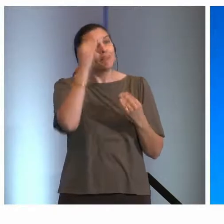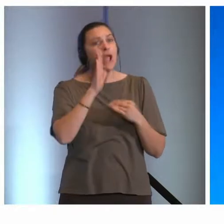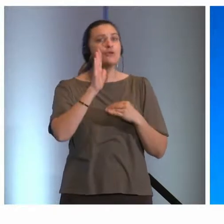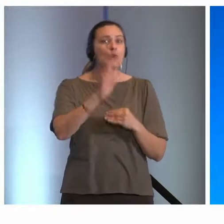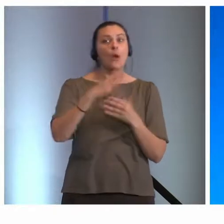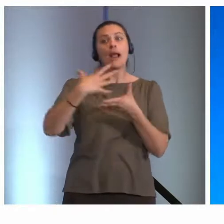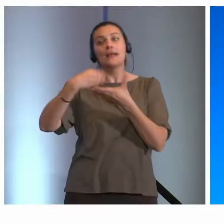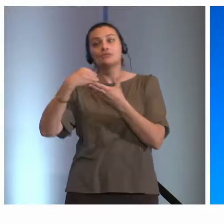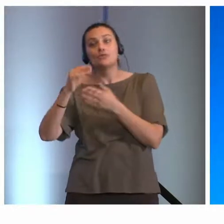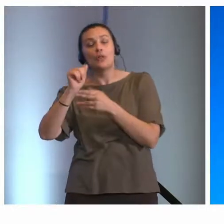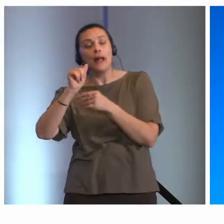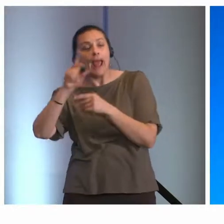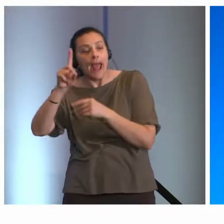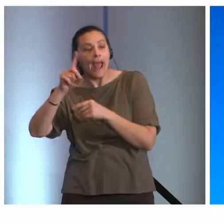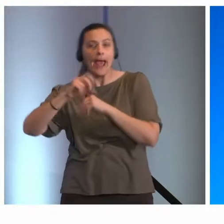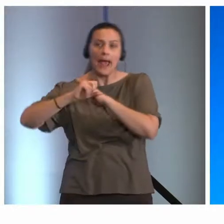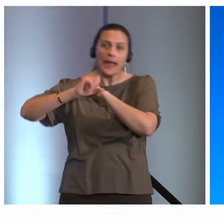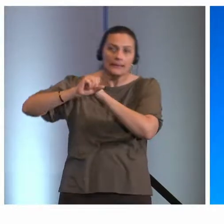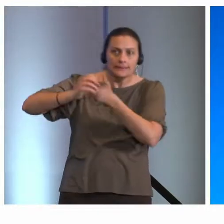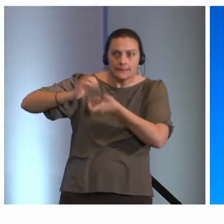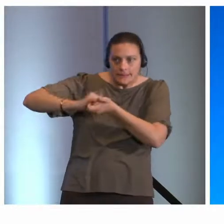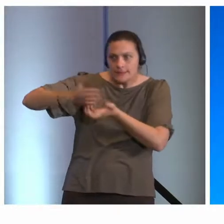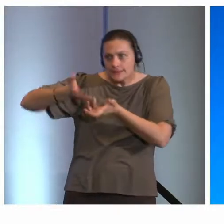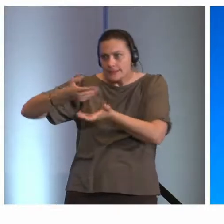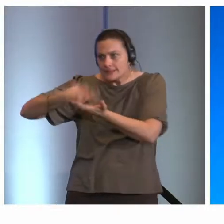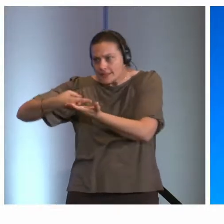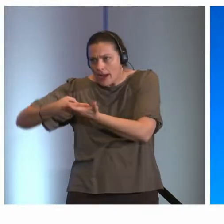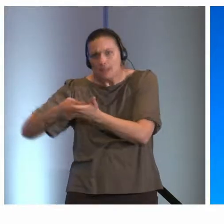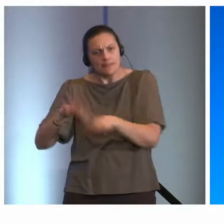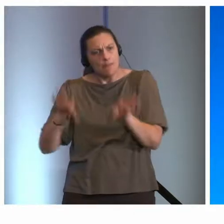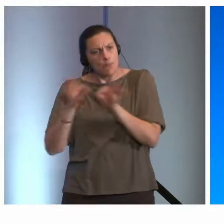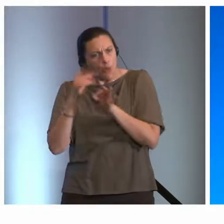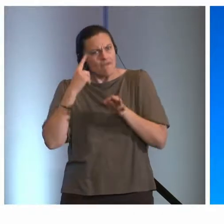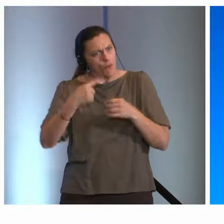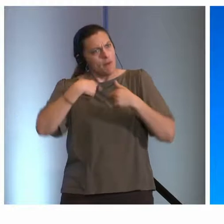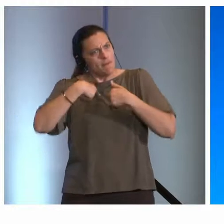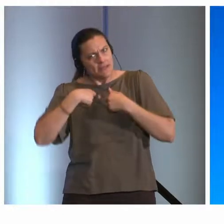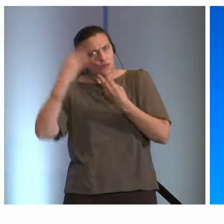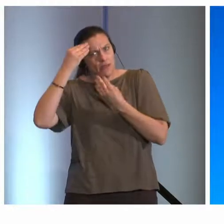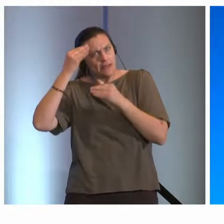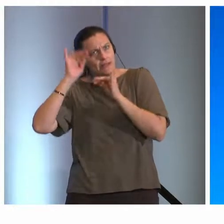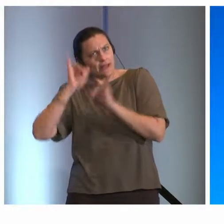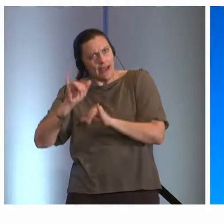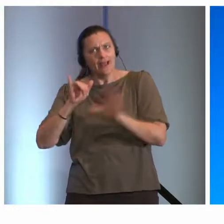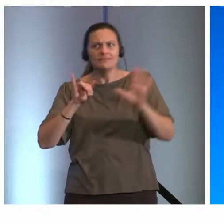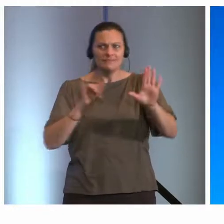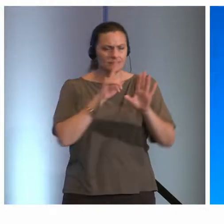Web sites and we want to connect and it may not be your business unit that does your connection with your external ad agency or your marketing communications, but it's real